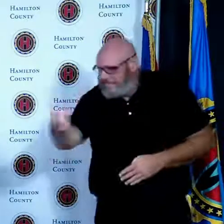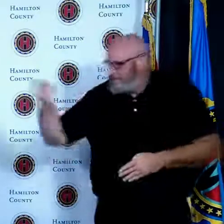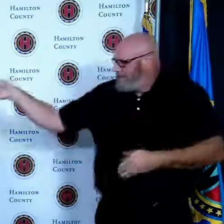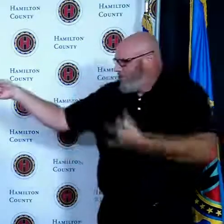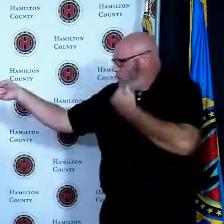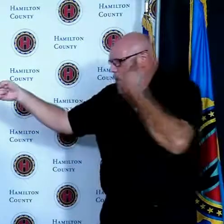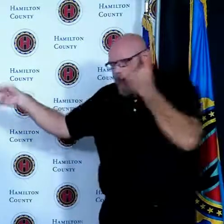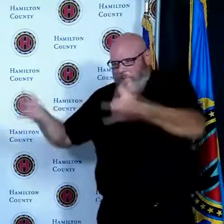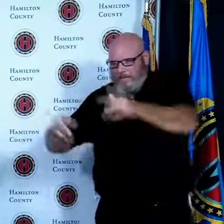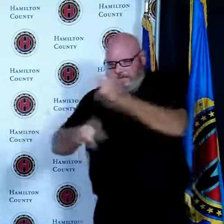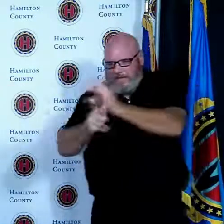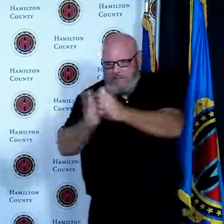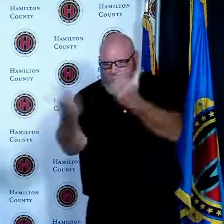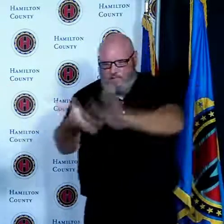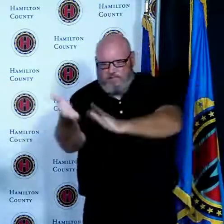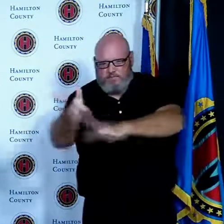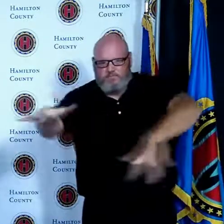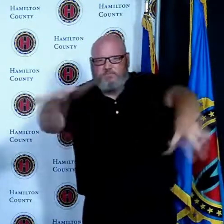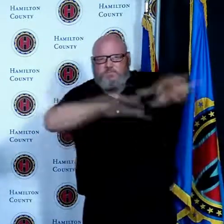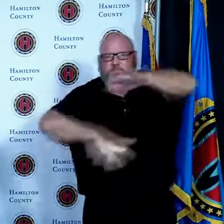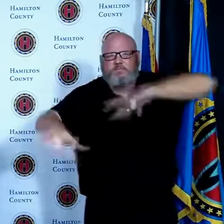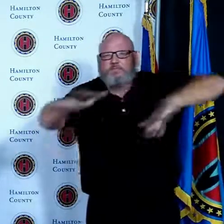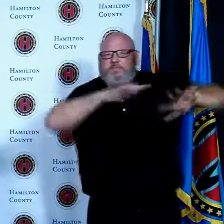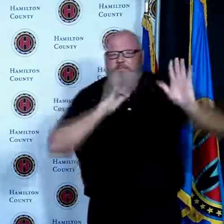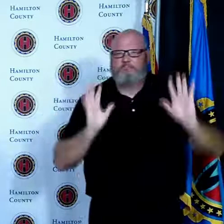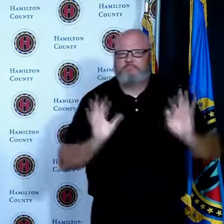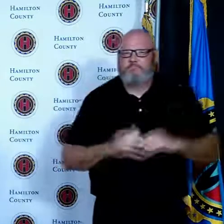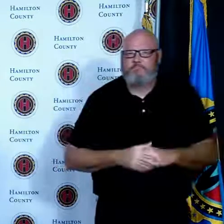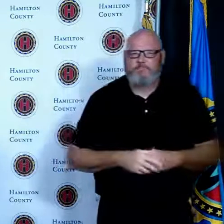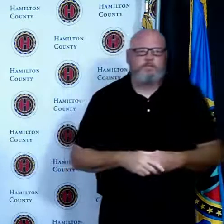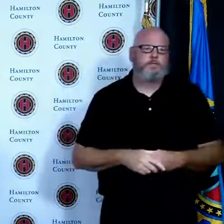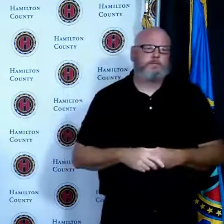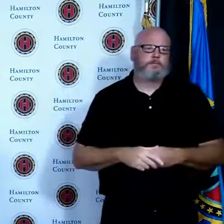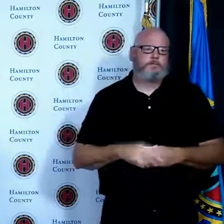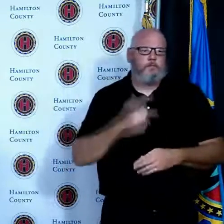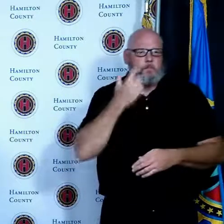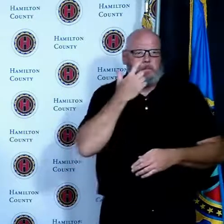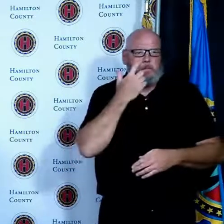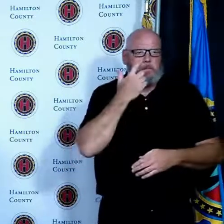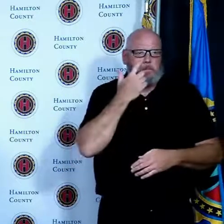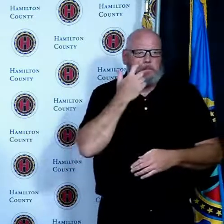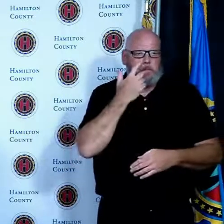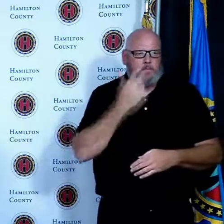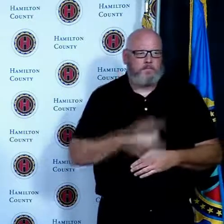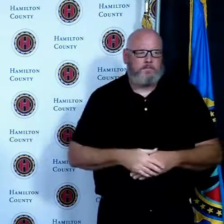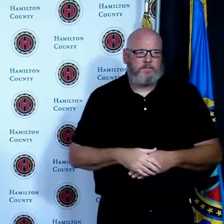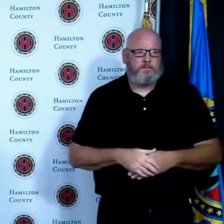thank you Hannah Sparling with the Enquirer had a question about the new testing program if it wasn't already covered Hannah did your